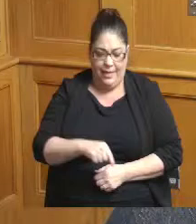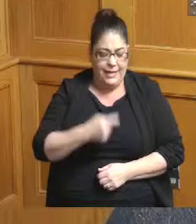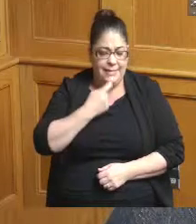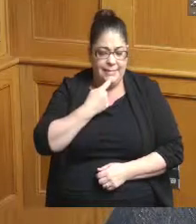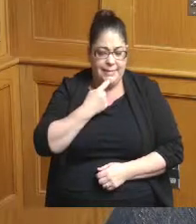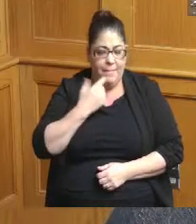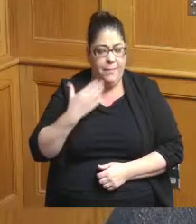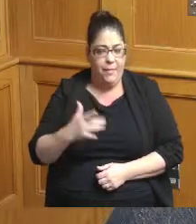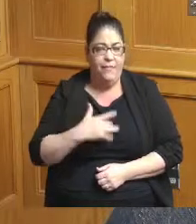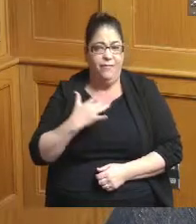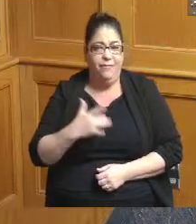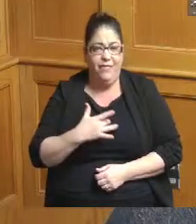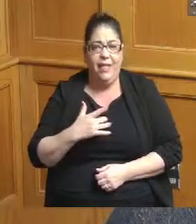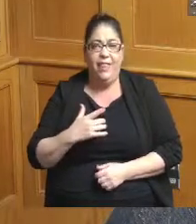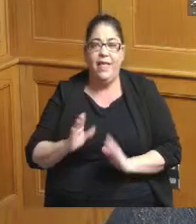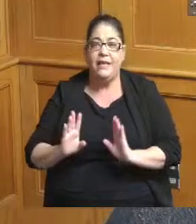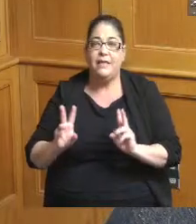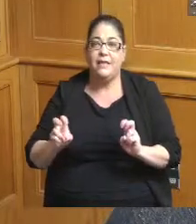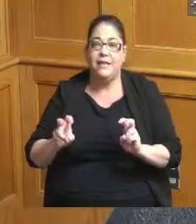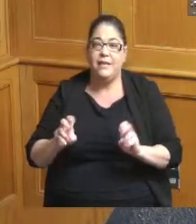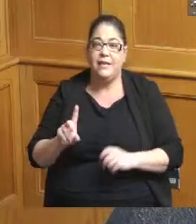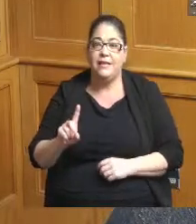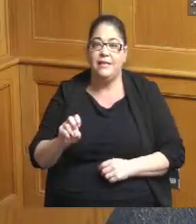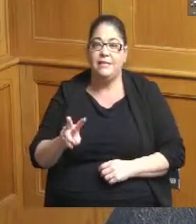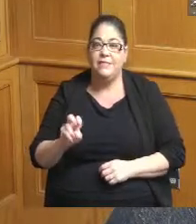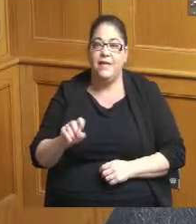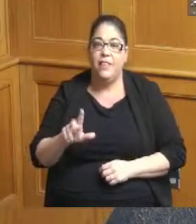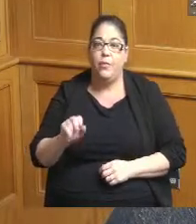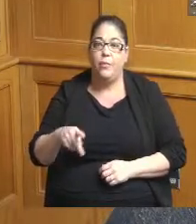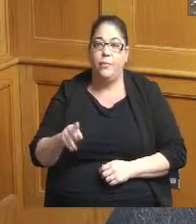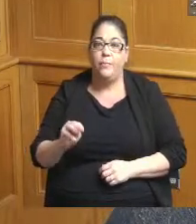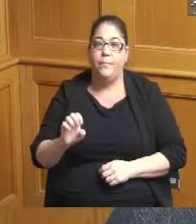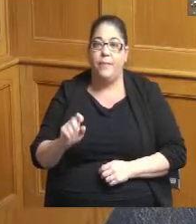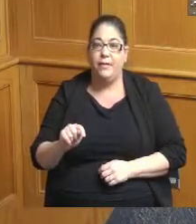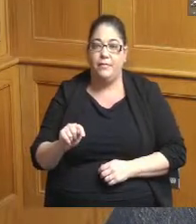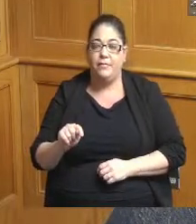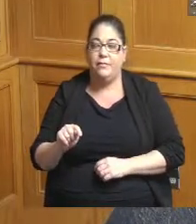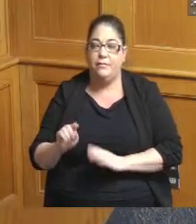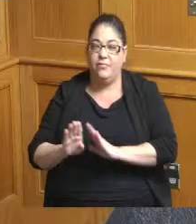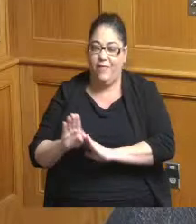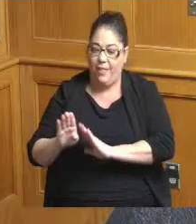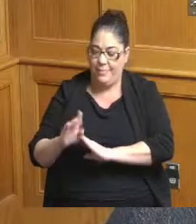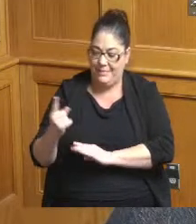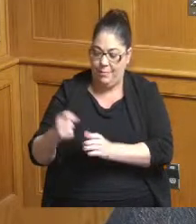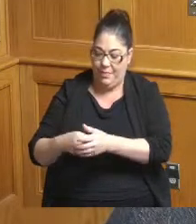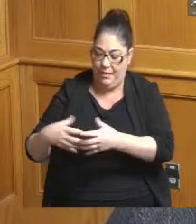development on the site that we would pay the 5 million but I mean if we had not demolished so